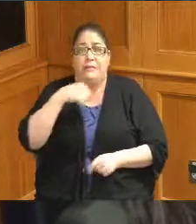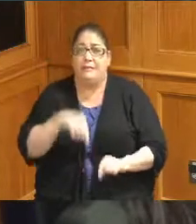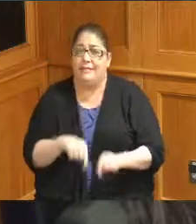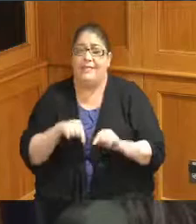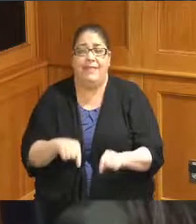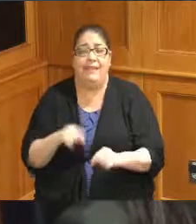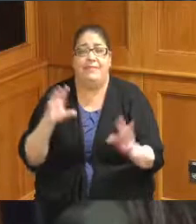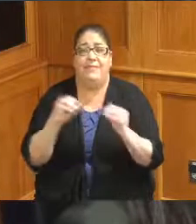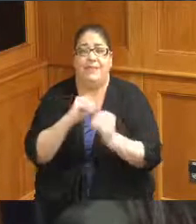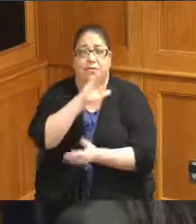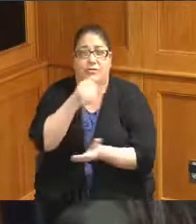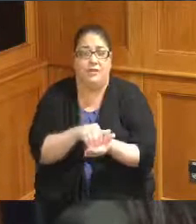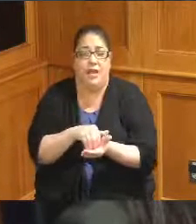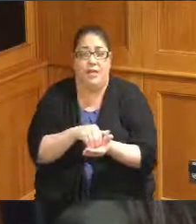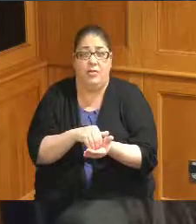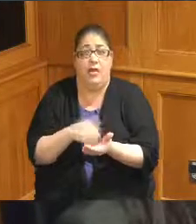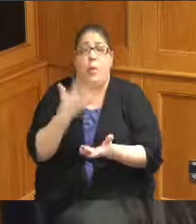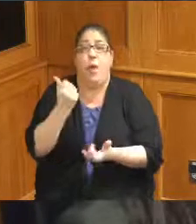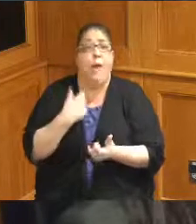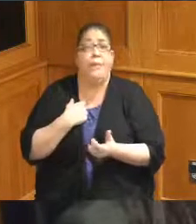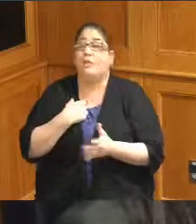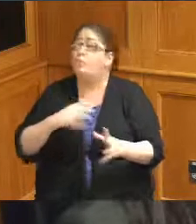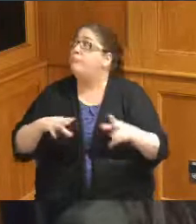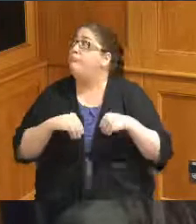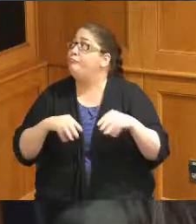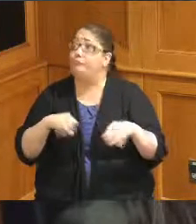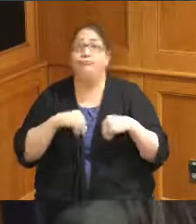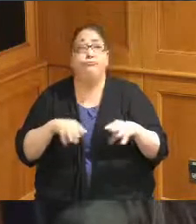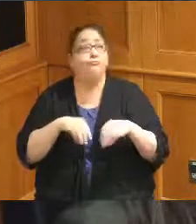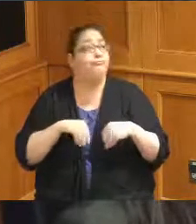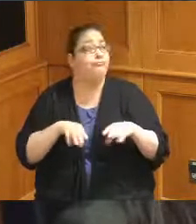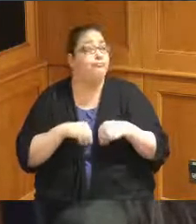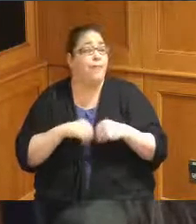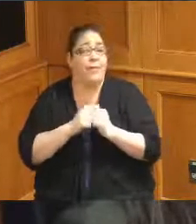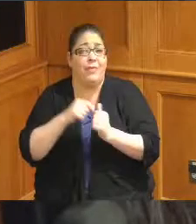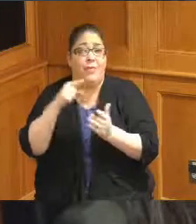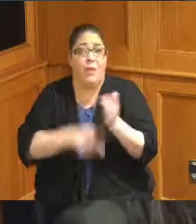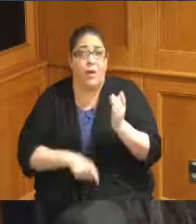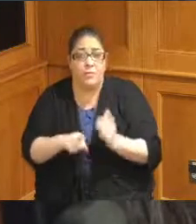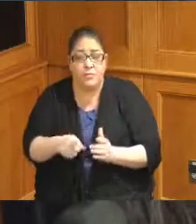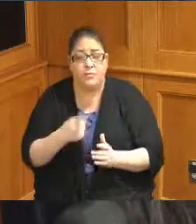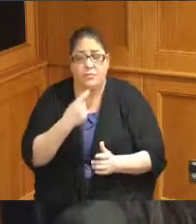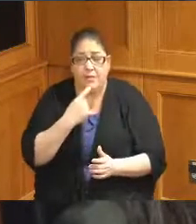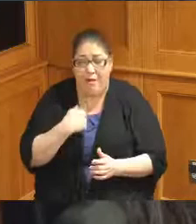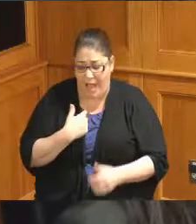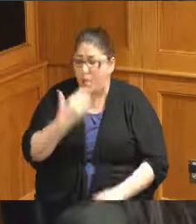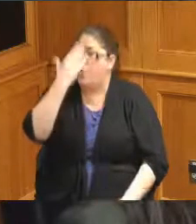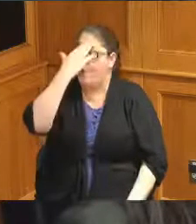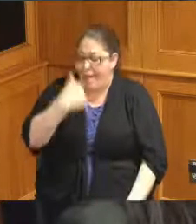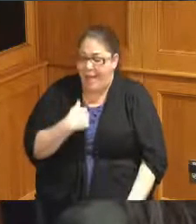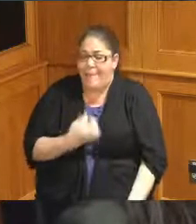and to want me to just run along with something that I know that I'm an expert in I'm the only one